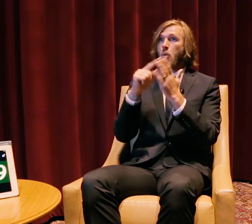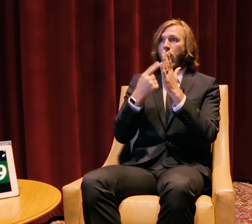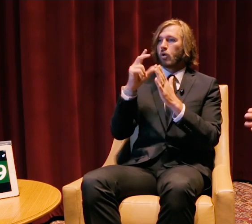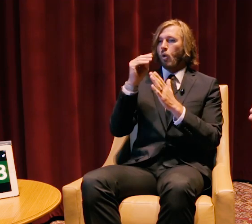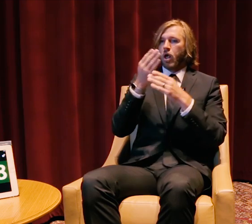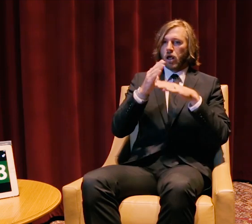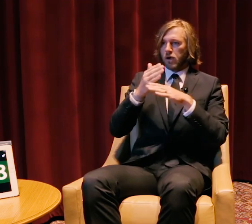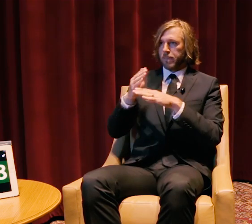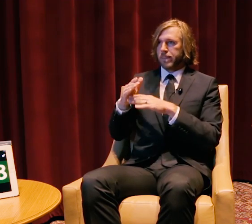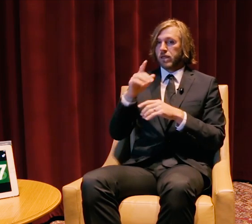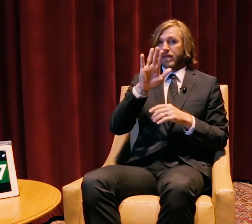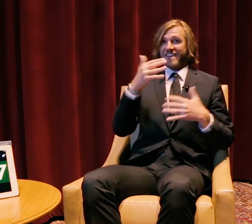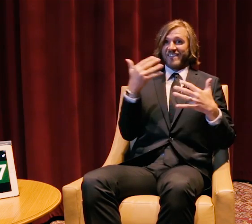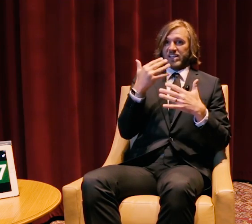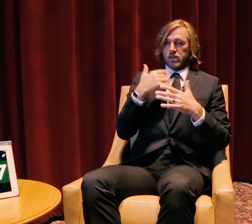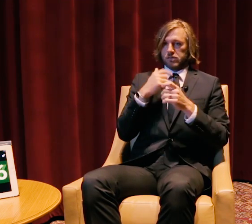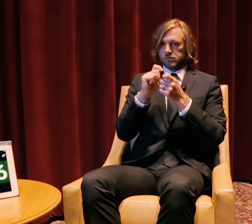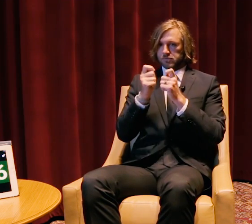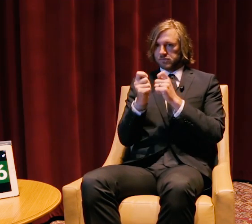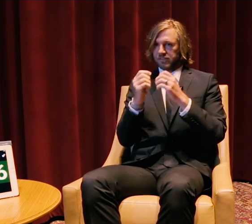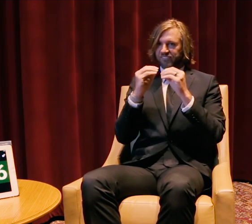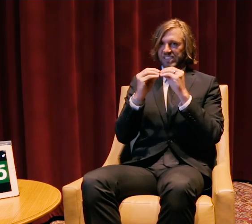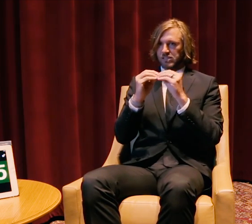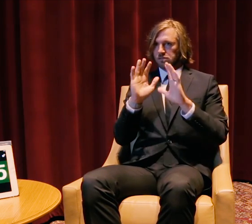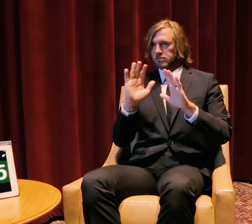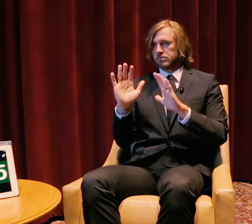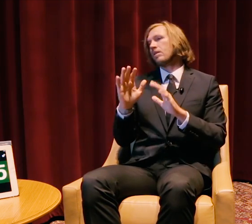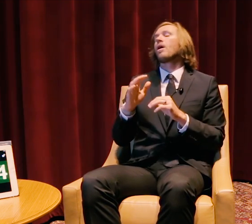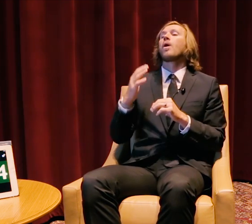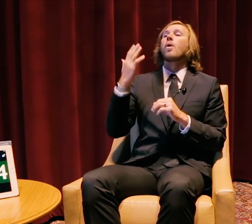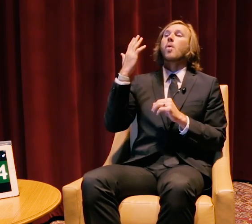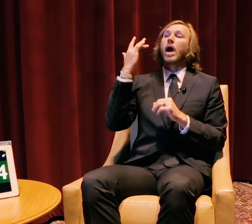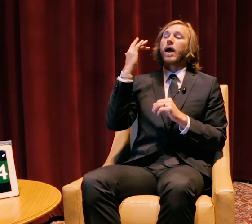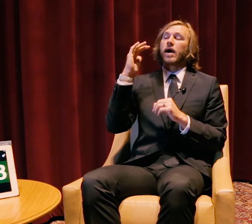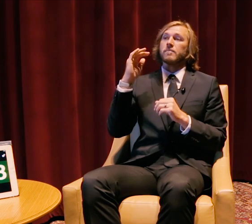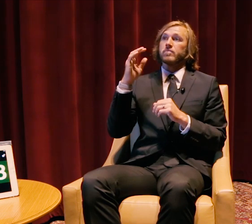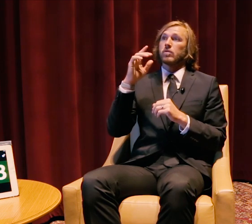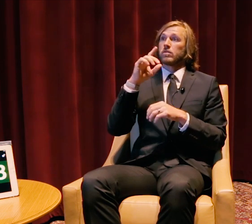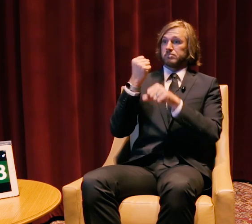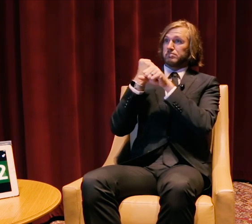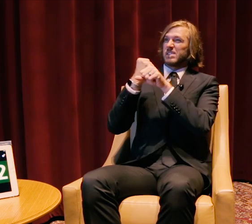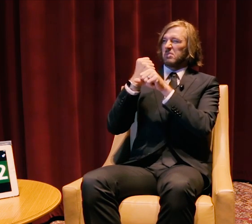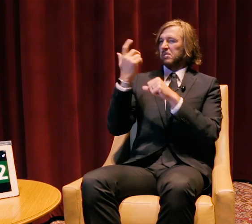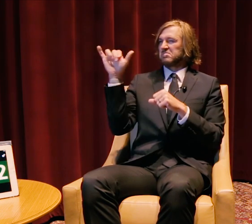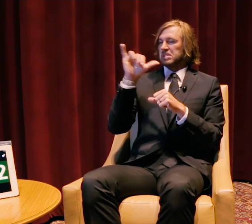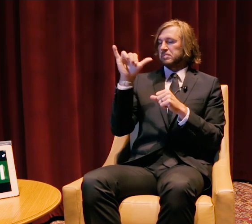Fix whatever those fears are because, you know, in baseball